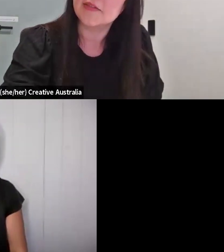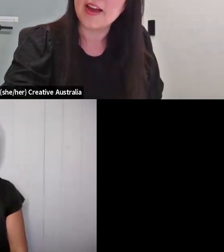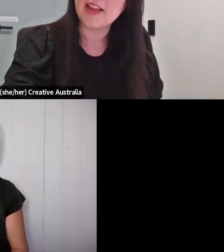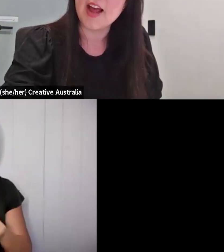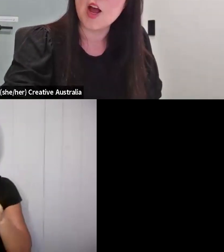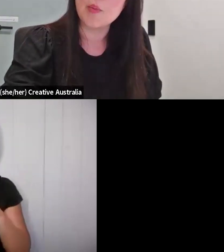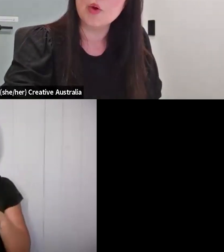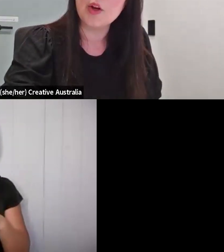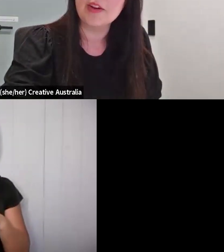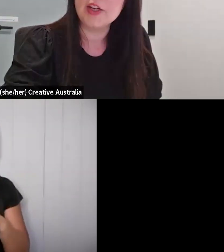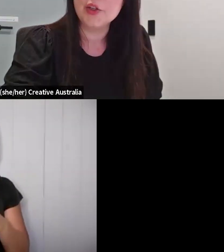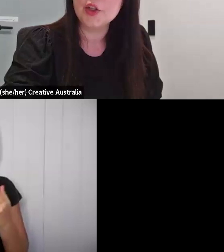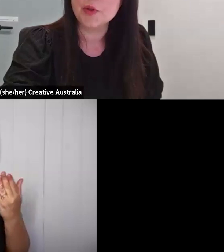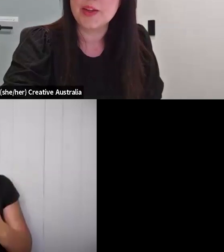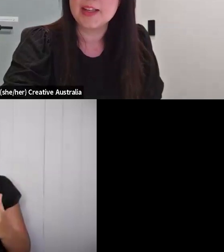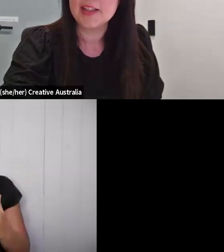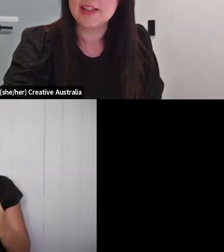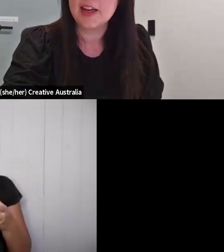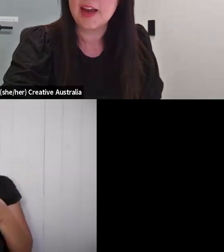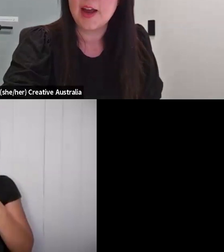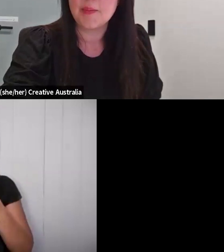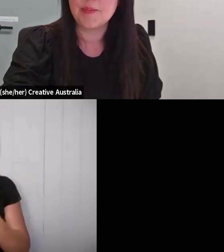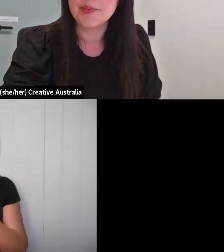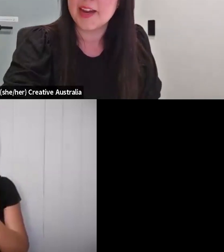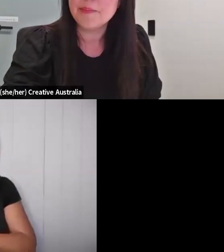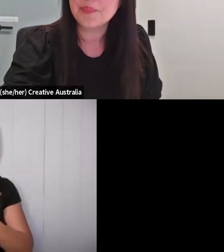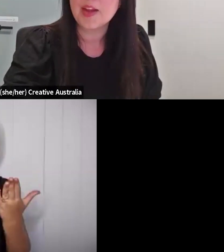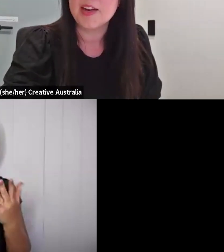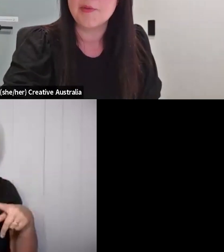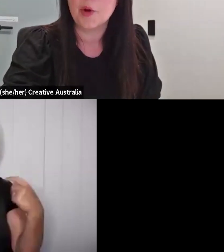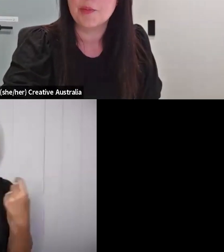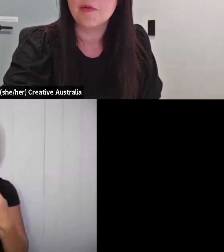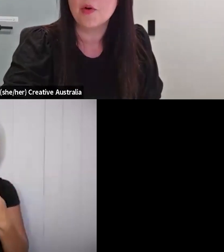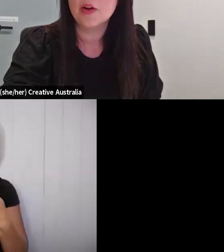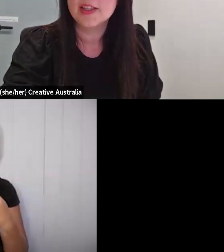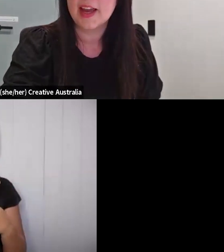the fact we will look at the relationship between the artistic team and if they have worked before